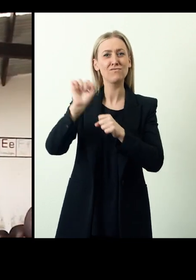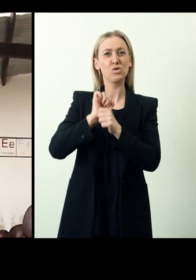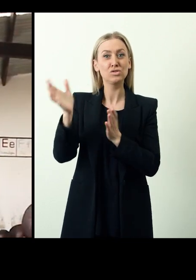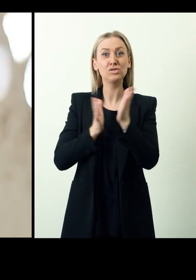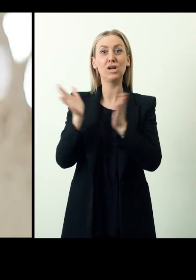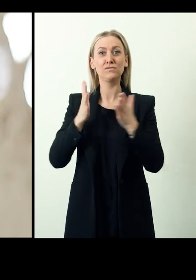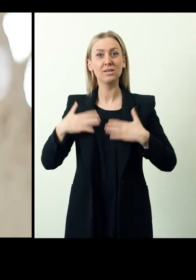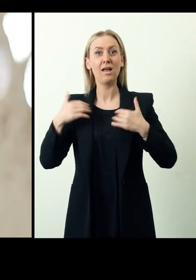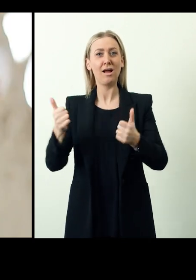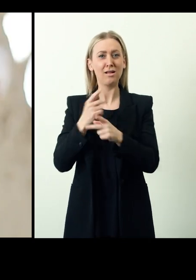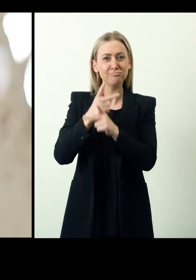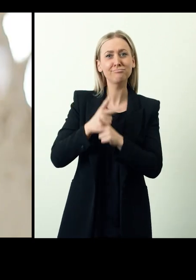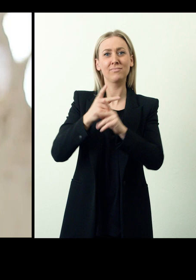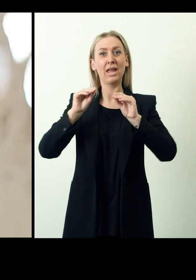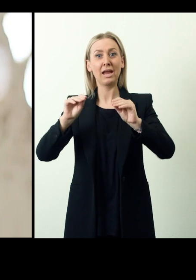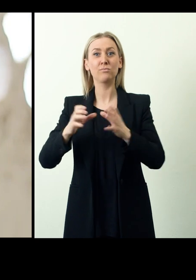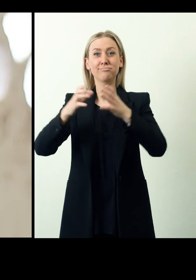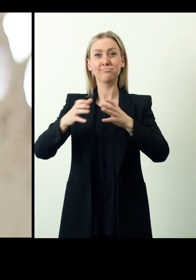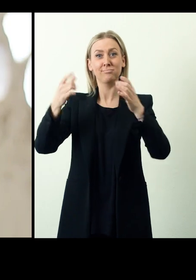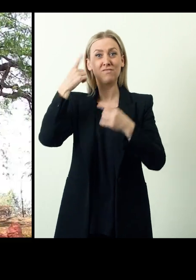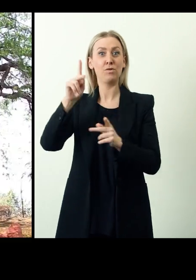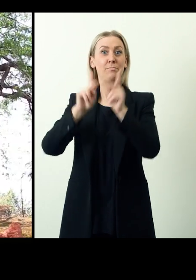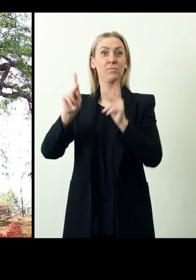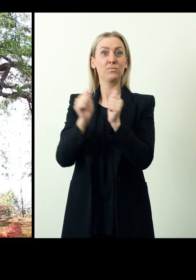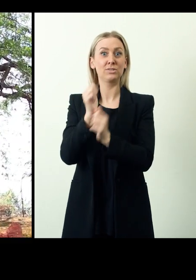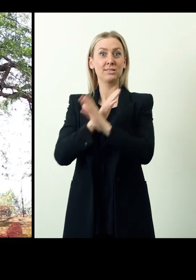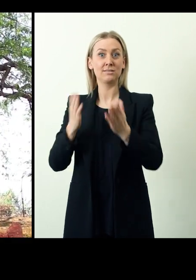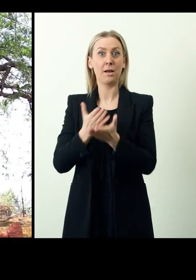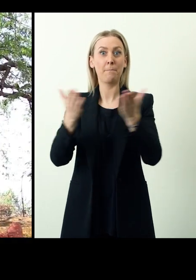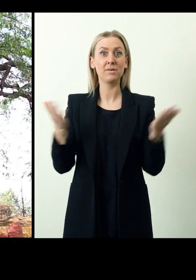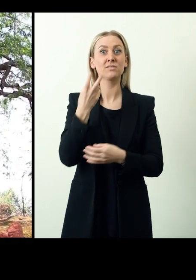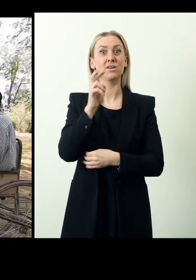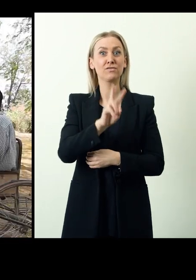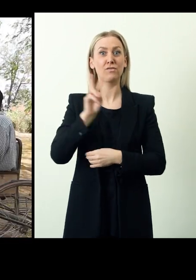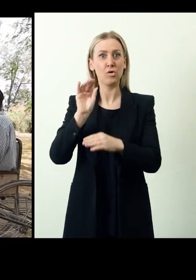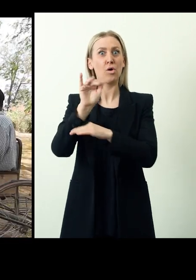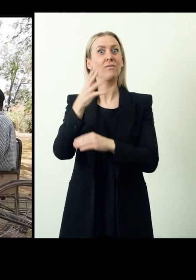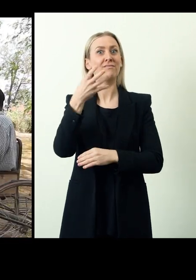at the local level by empowering people with disabilities. By 2022, the model had been implemented in